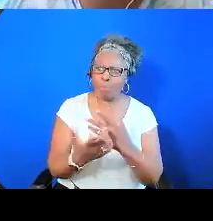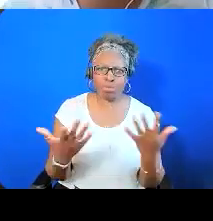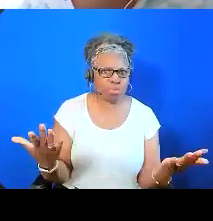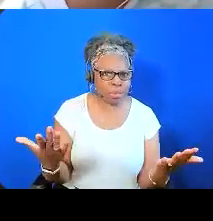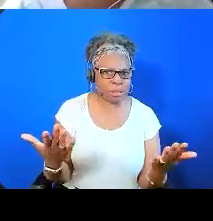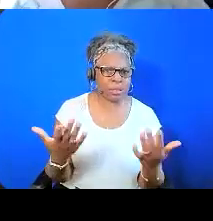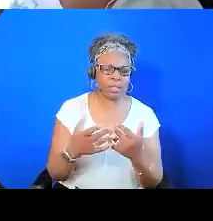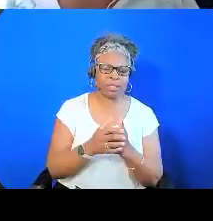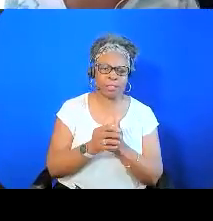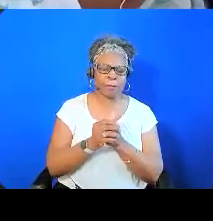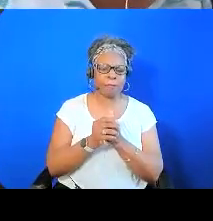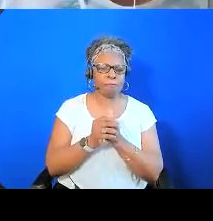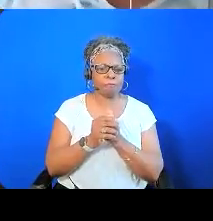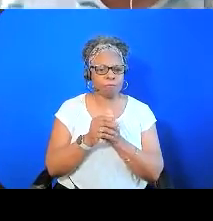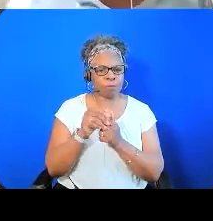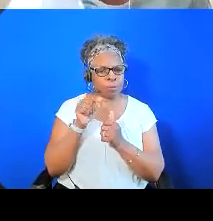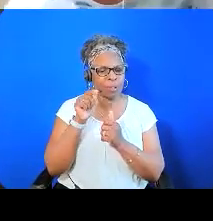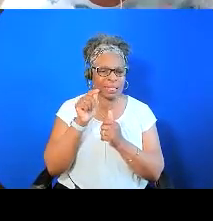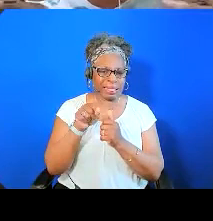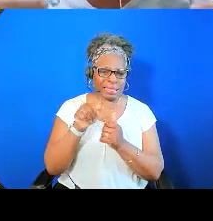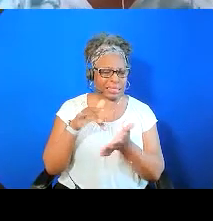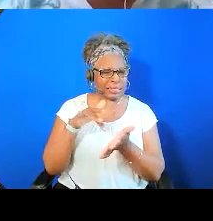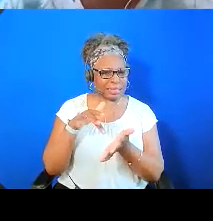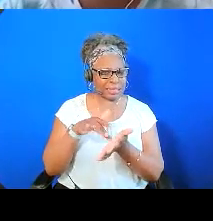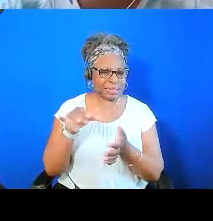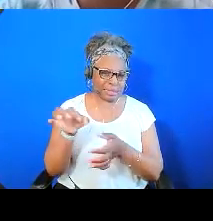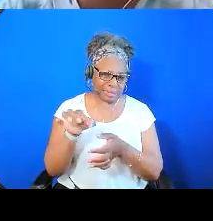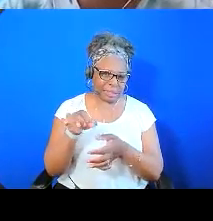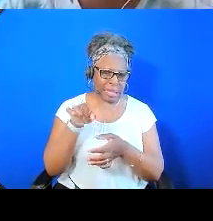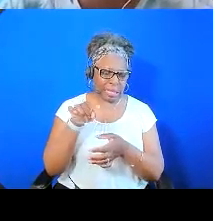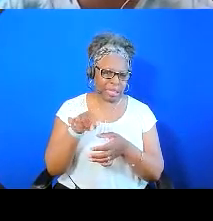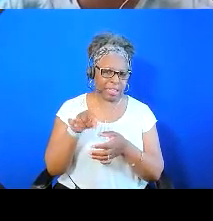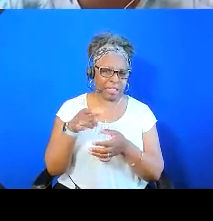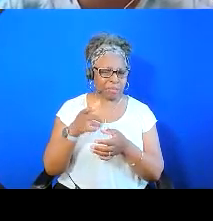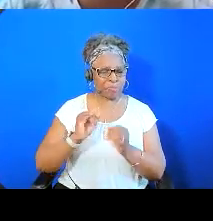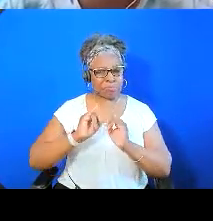much in this particular city as well across the years very bad a politic of the